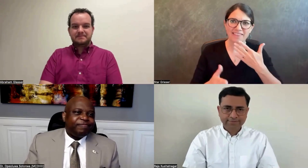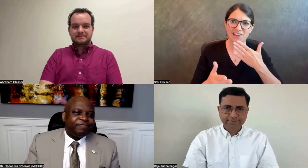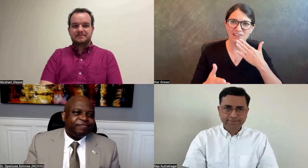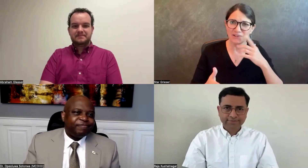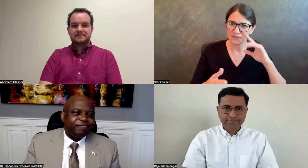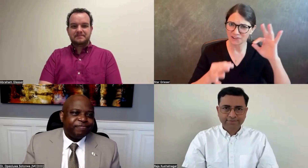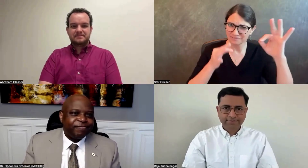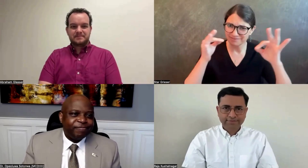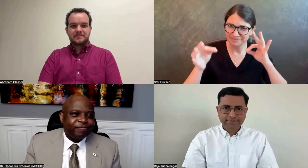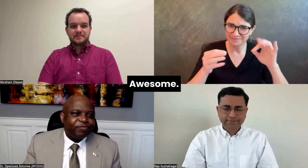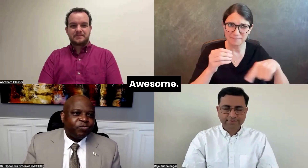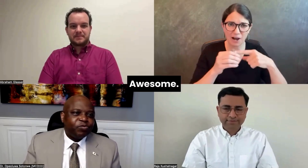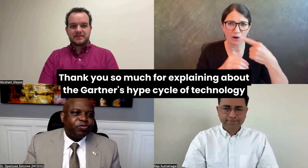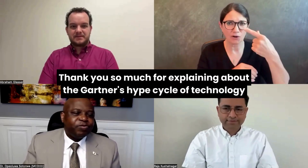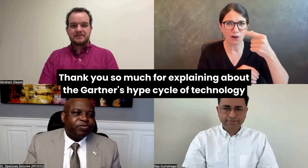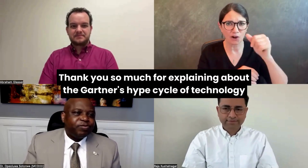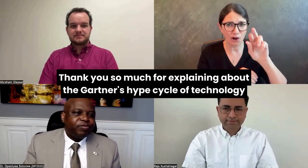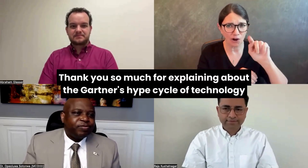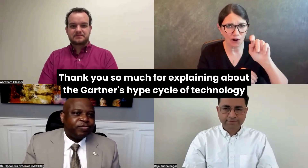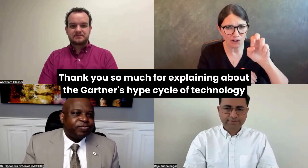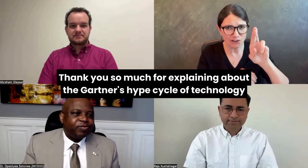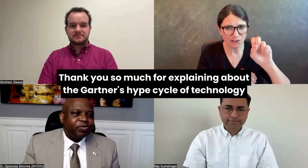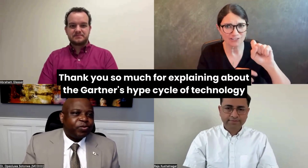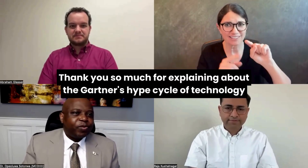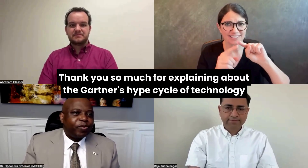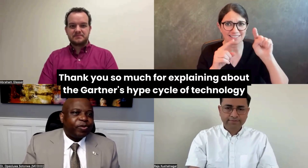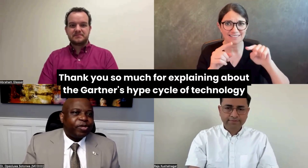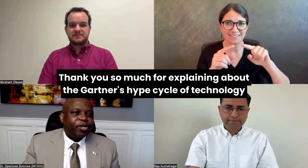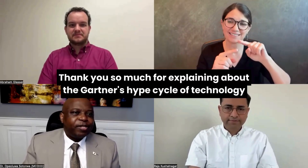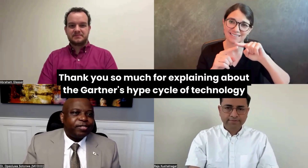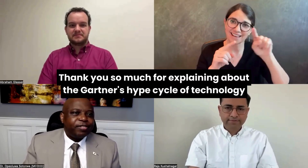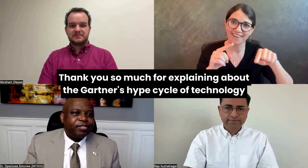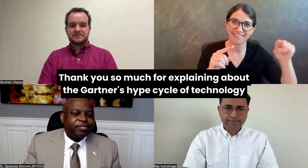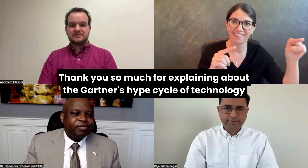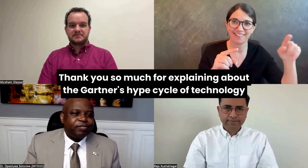Thank you so much for explaining about the Gartner's hype cycle of technology